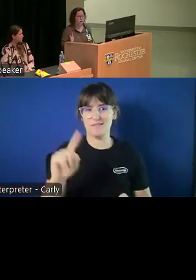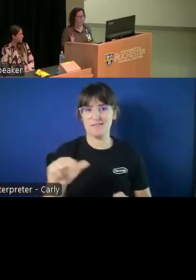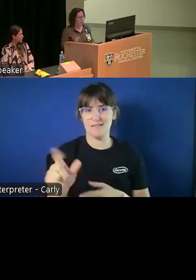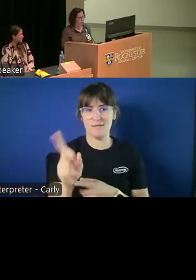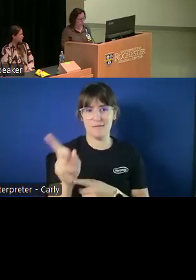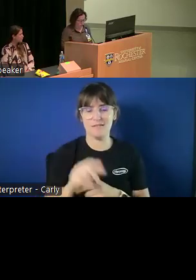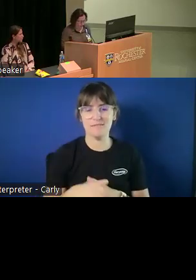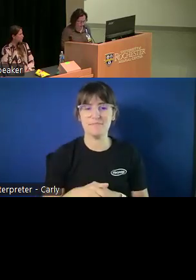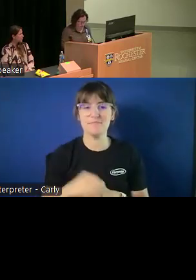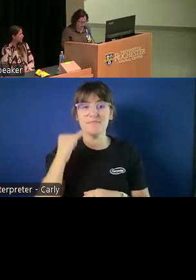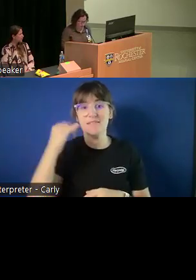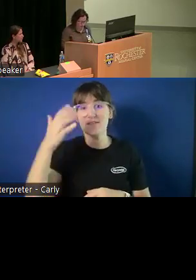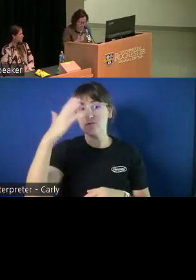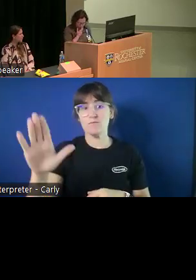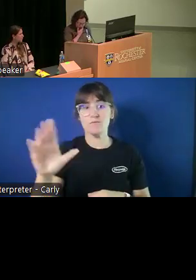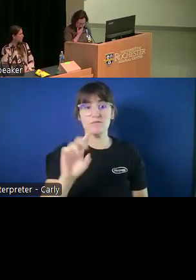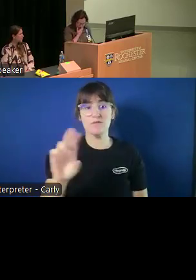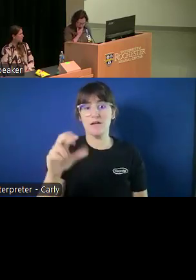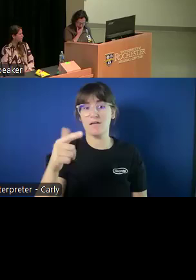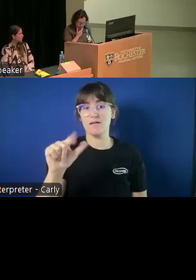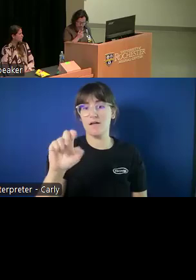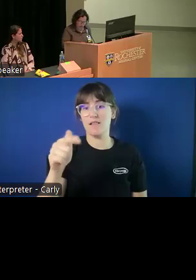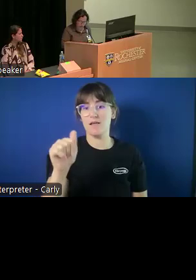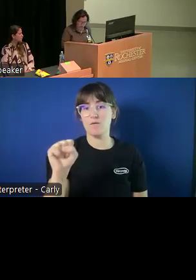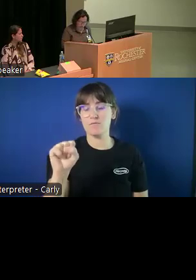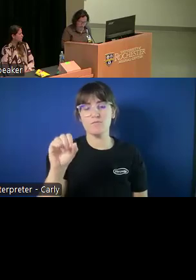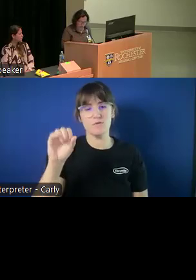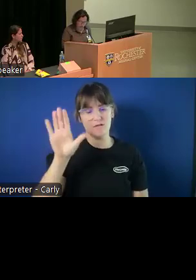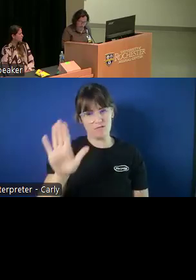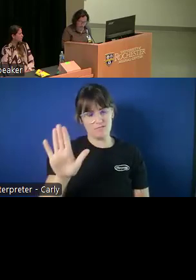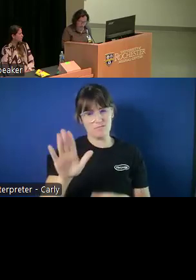uh for those of you who don't know Dr gayos has also had an extensive research career exploring